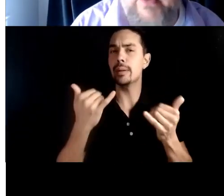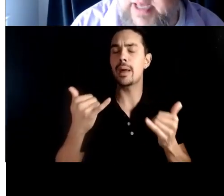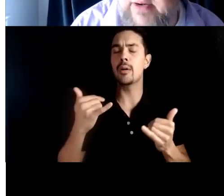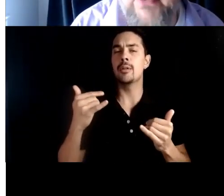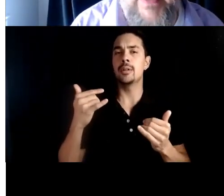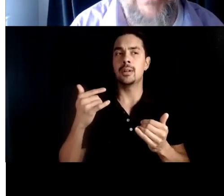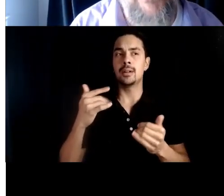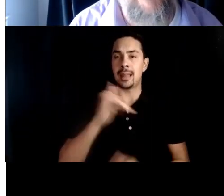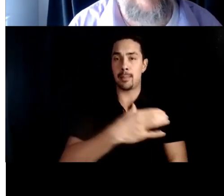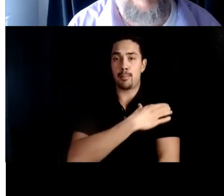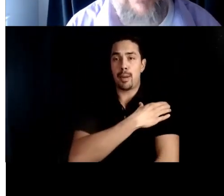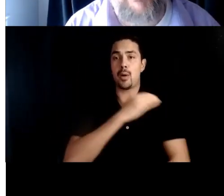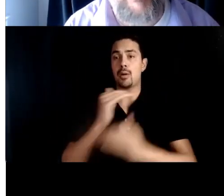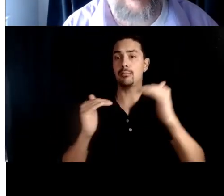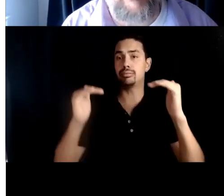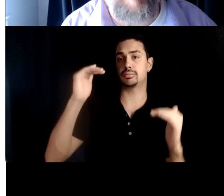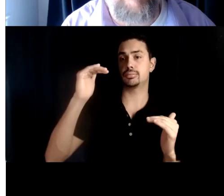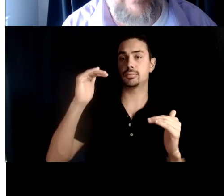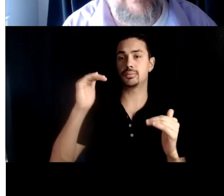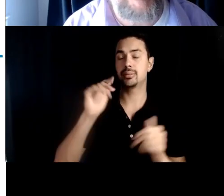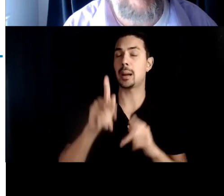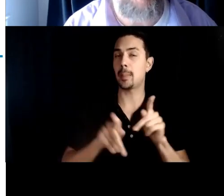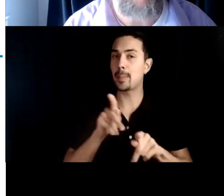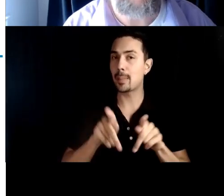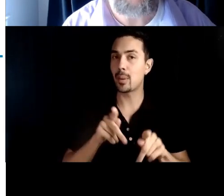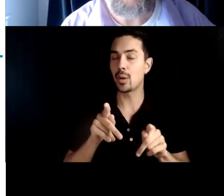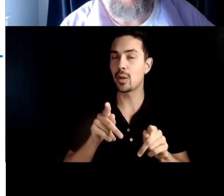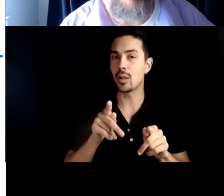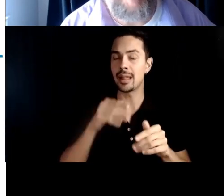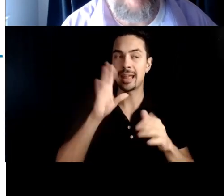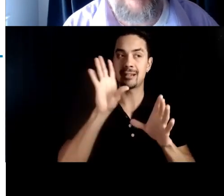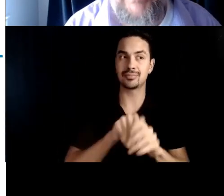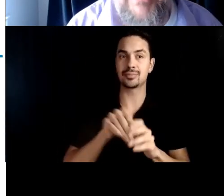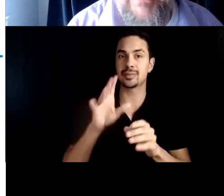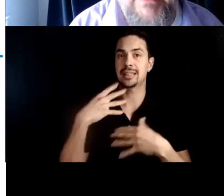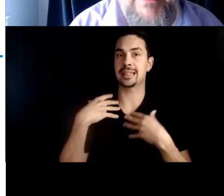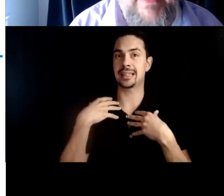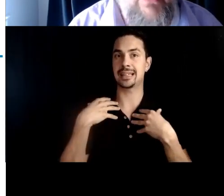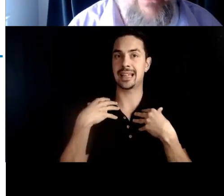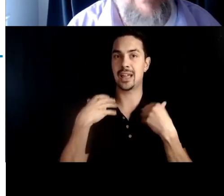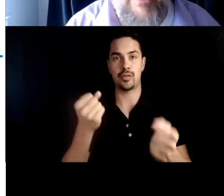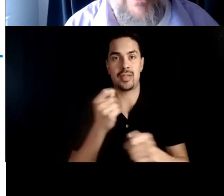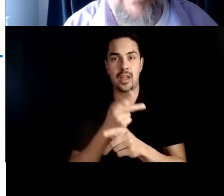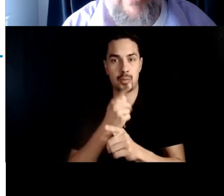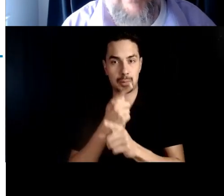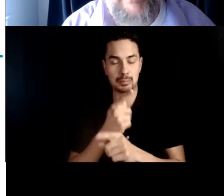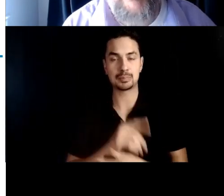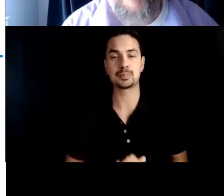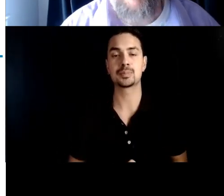for a lot of trans people and their providers. In addition to taking away bodily autonomy,